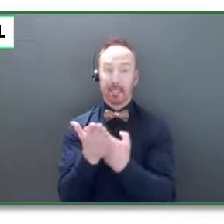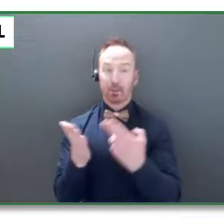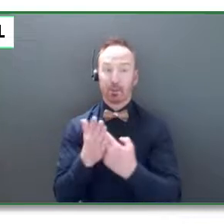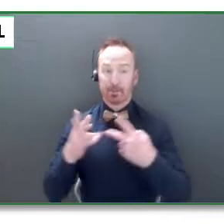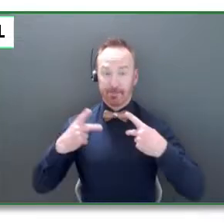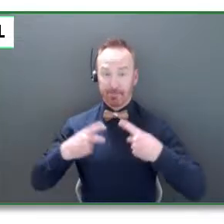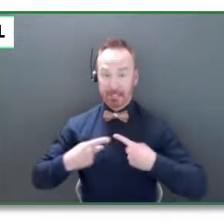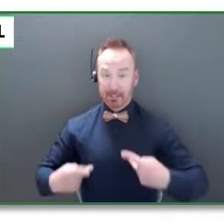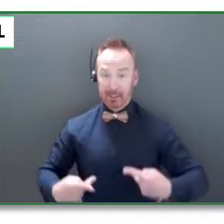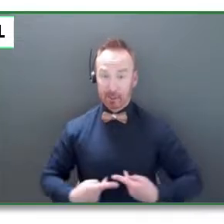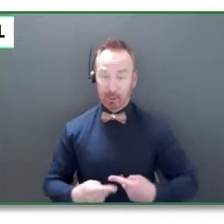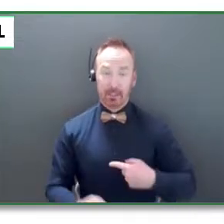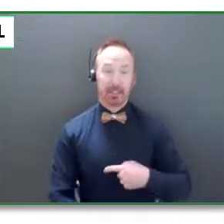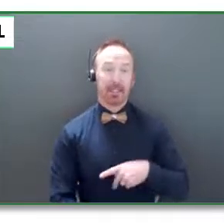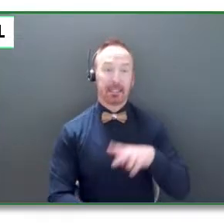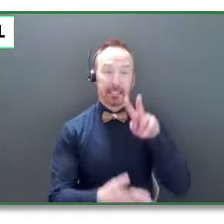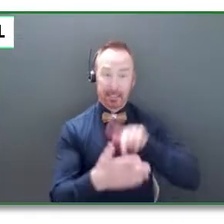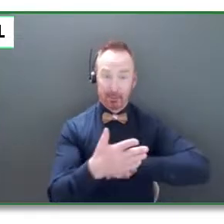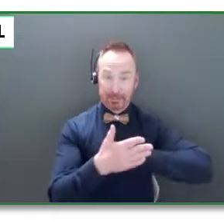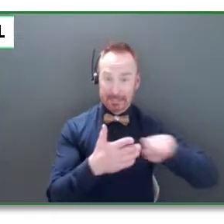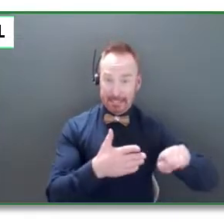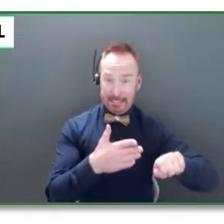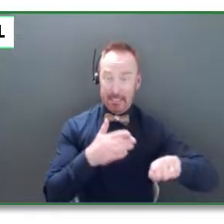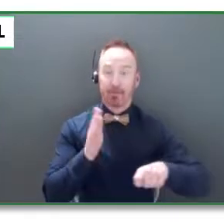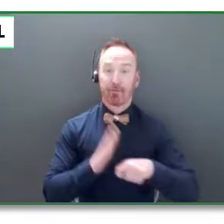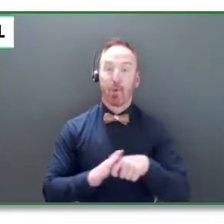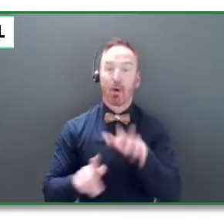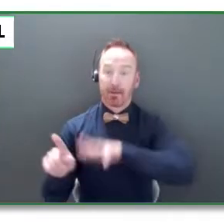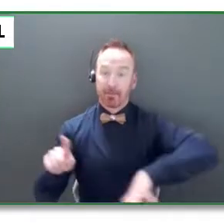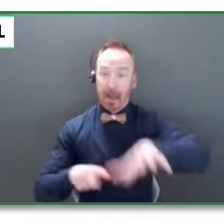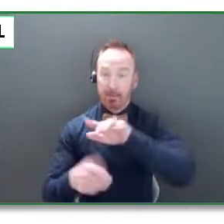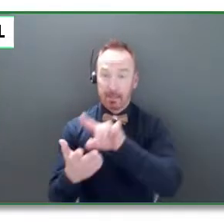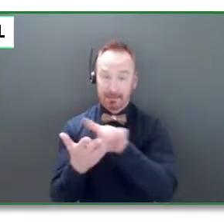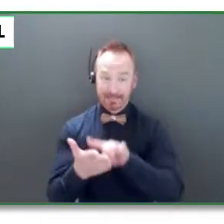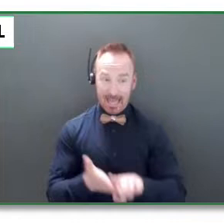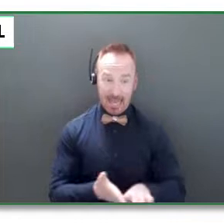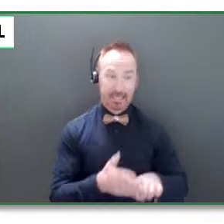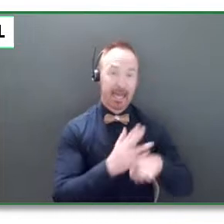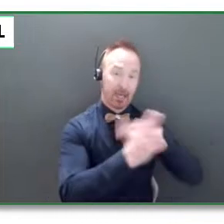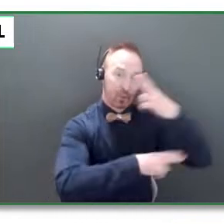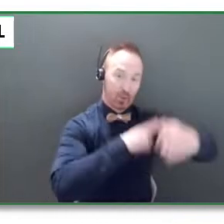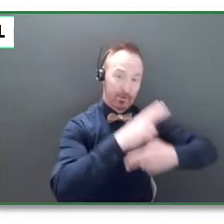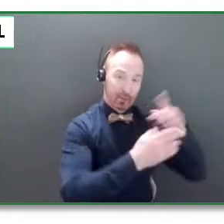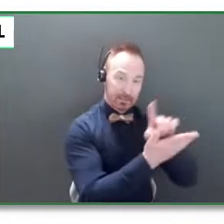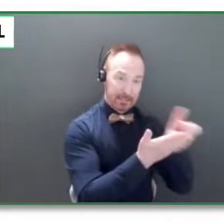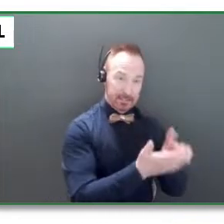design and universal design. Physical literacy enriched environmental design